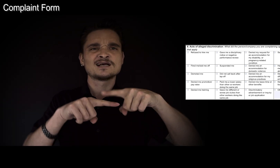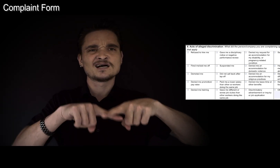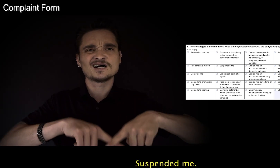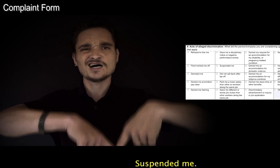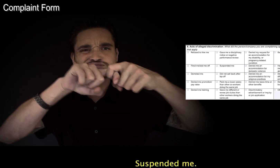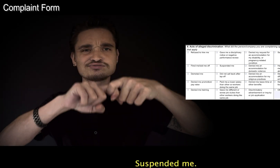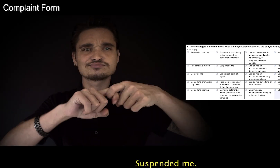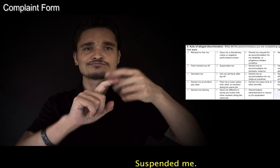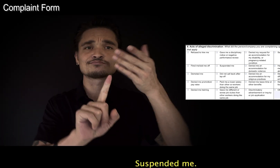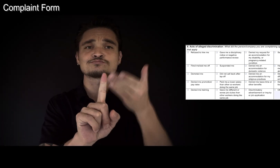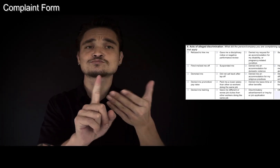Suspended me.